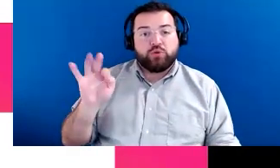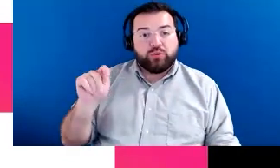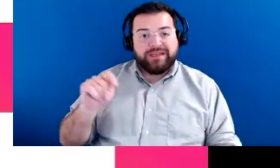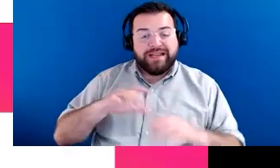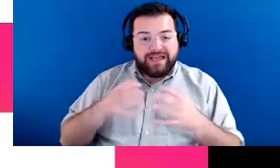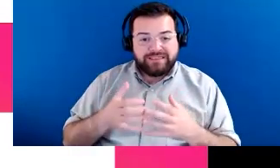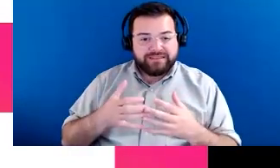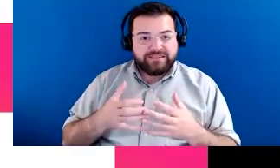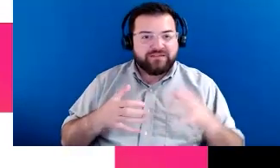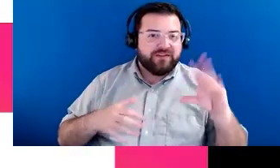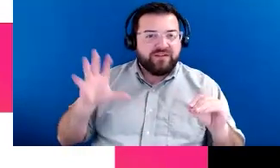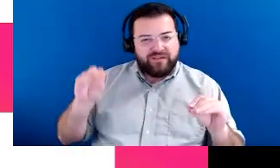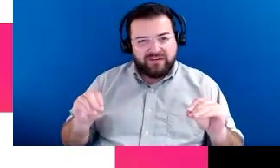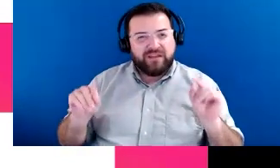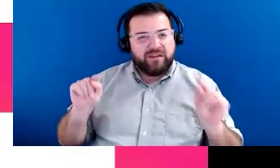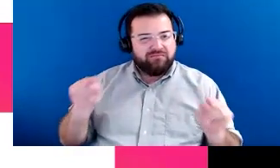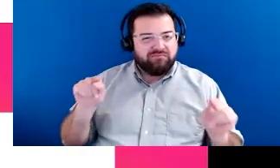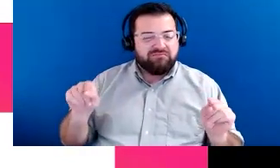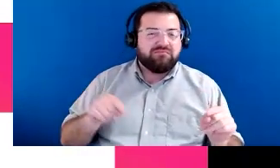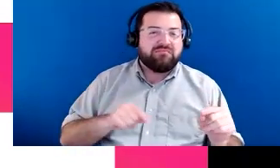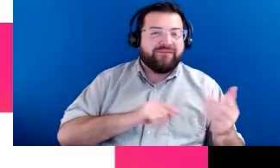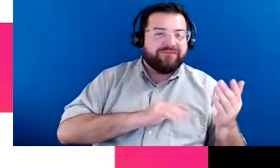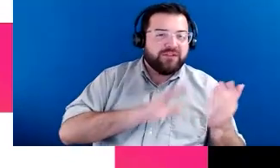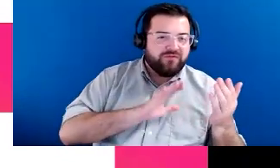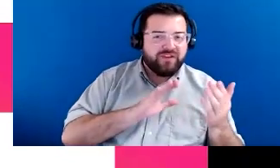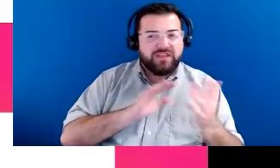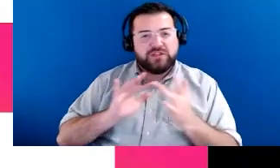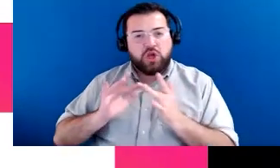you know, face to face and asynchronous online, then just,